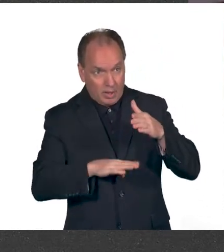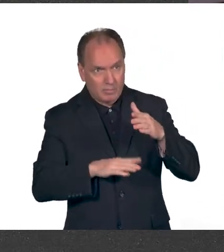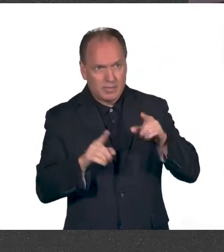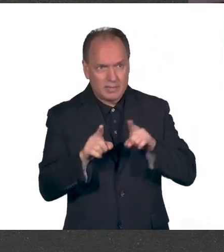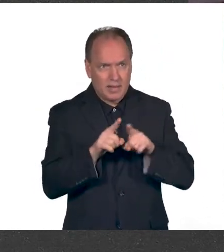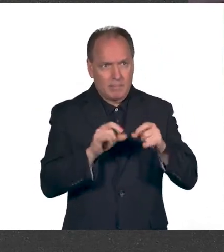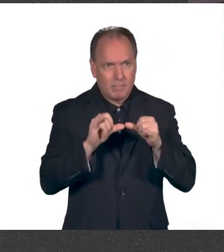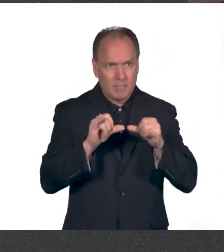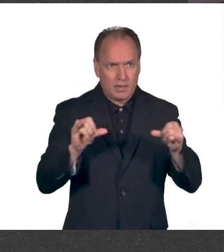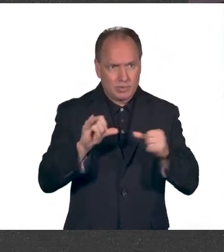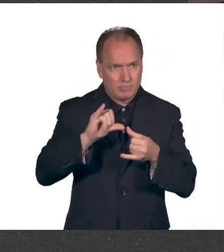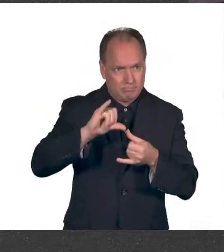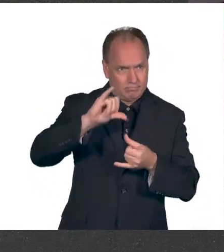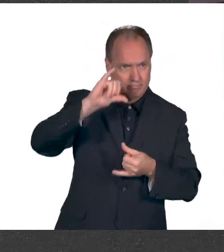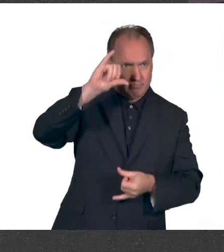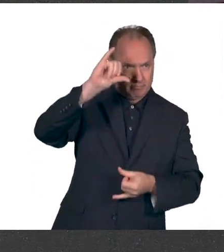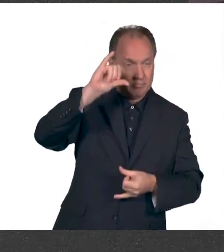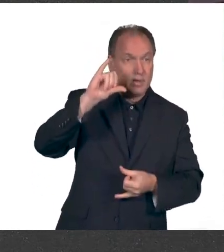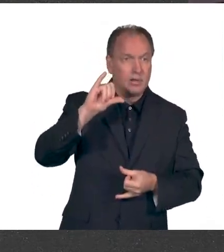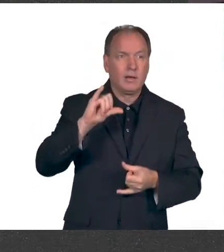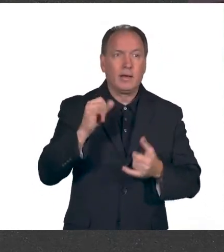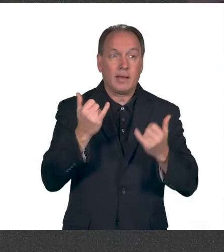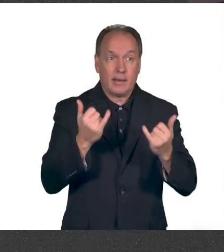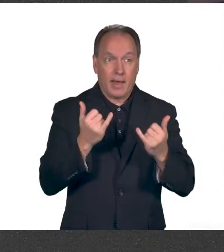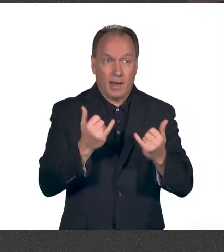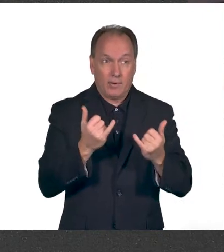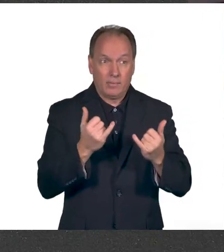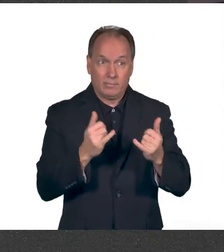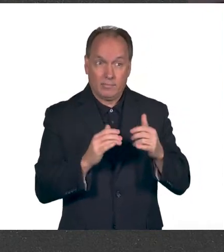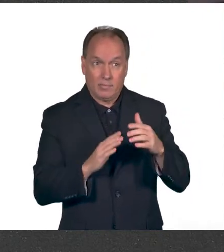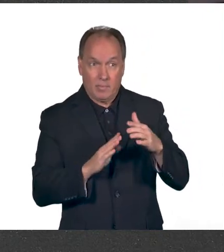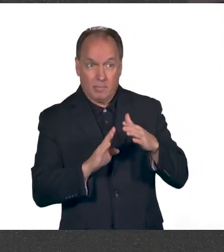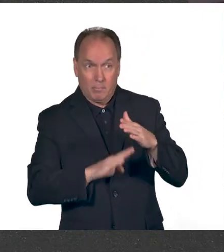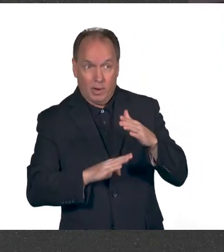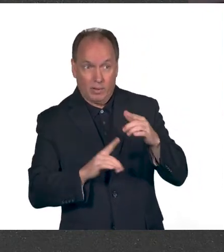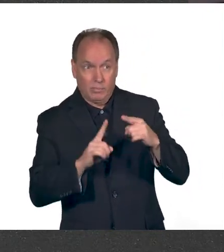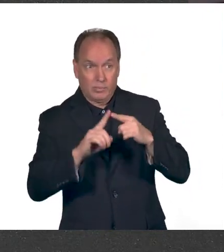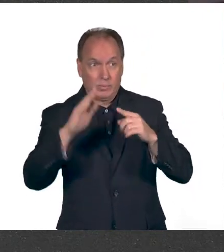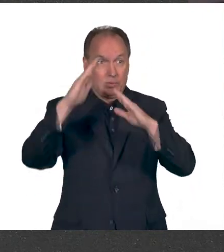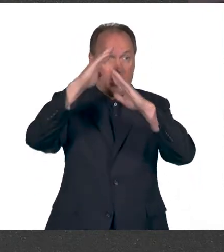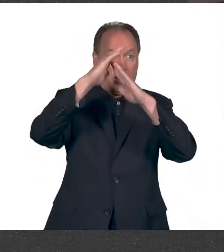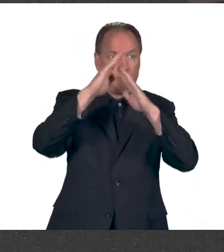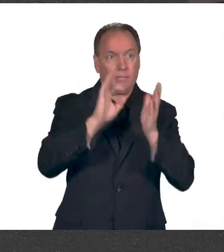so our measuring will be the same. So way at the bottom he's lined up straight,